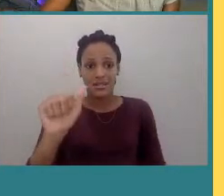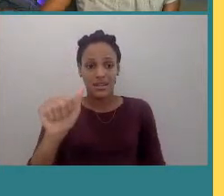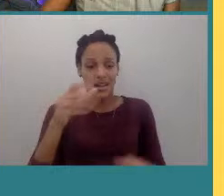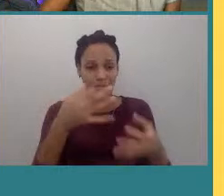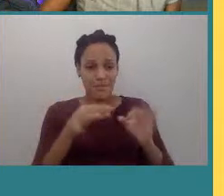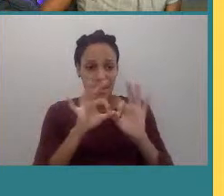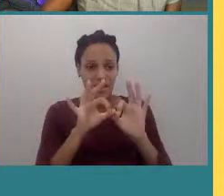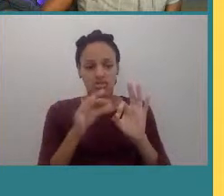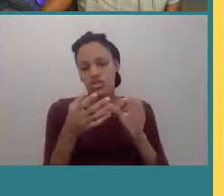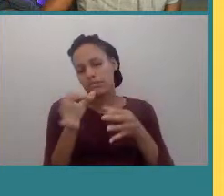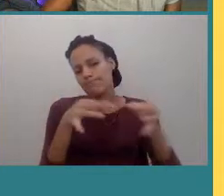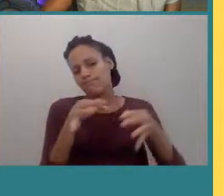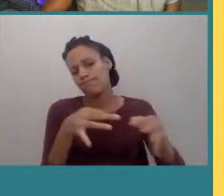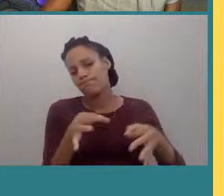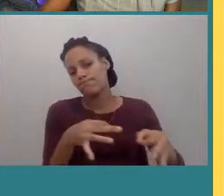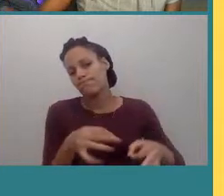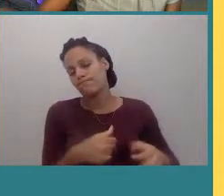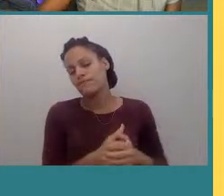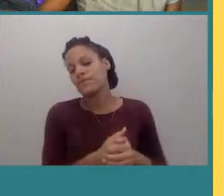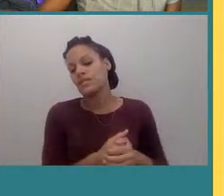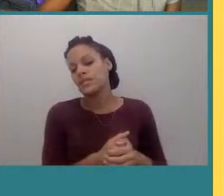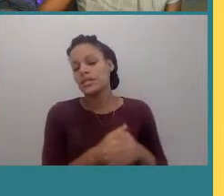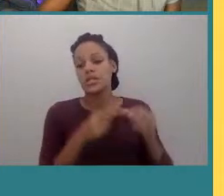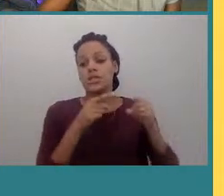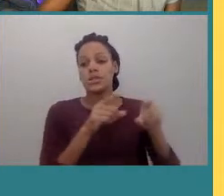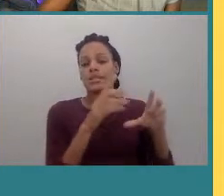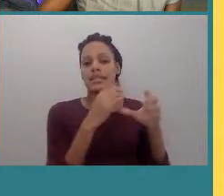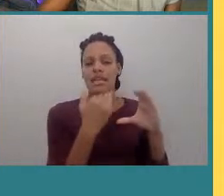do in order to reach your goals quicker, right?